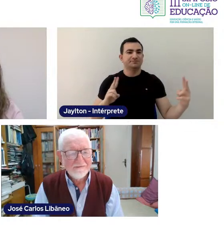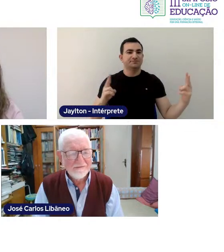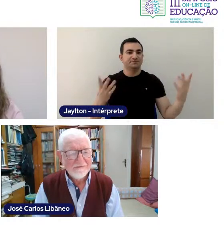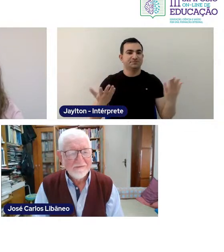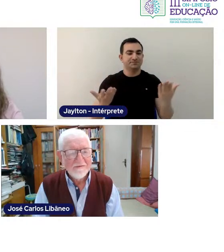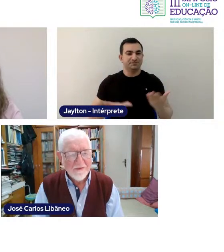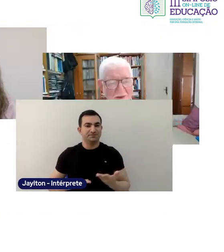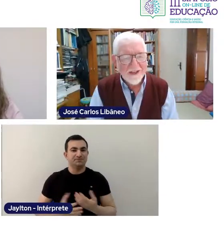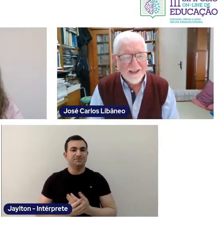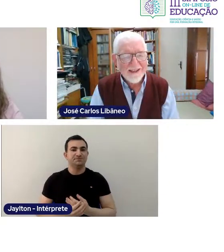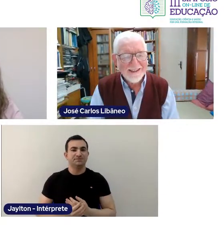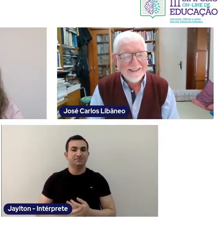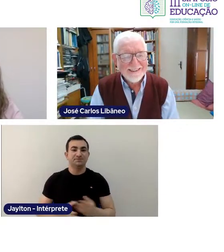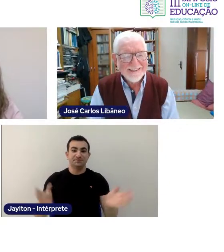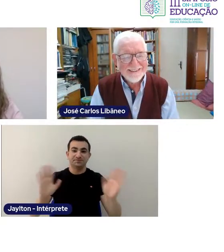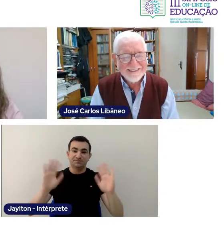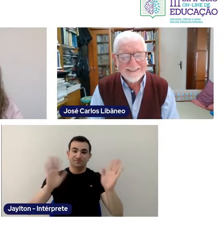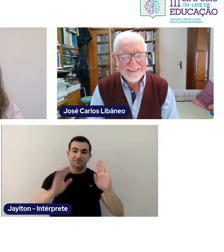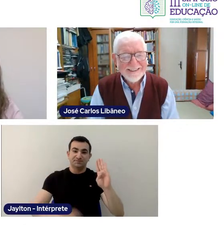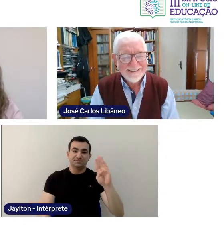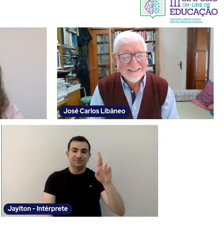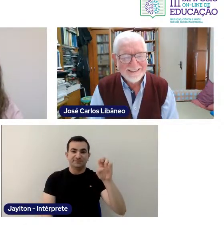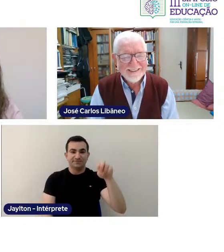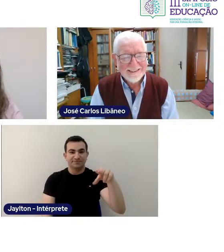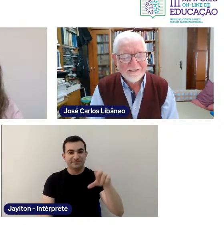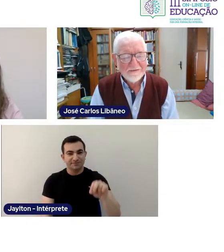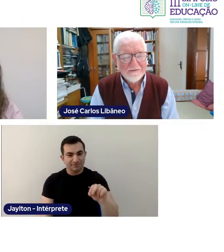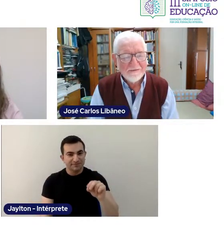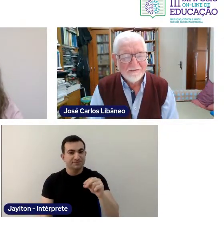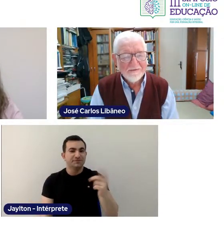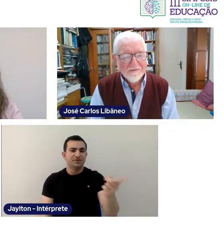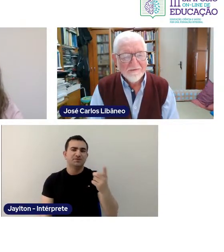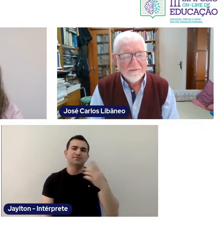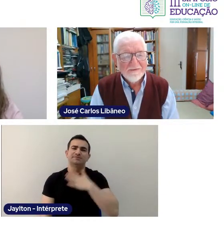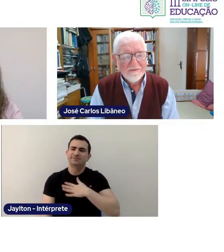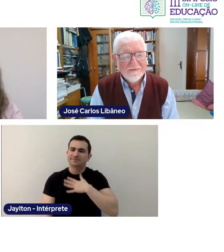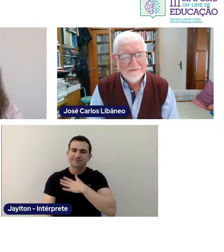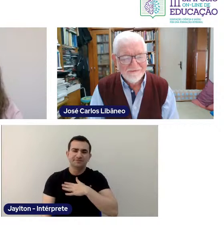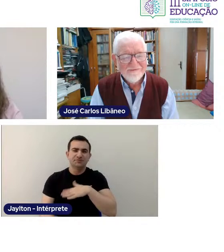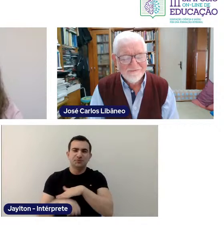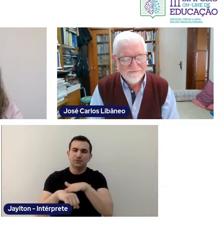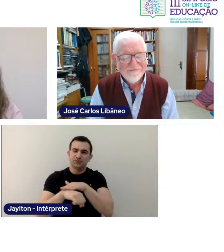Hello, Breno, it is a pleasure to be here with you all.